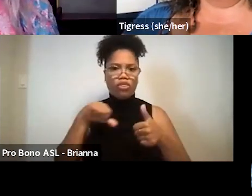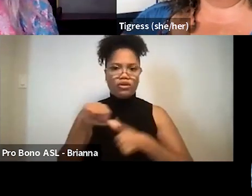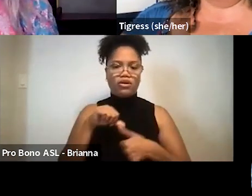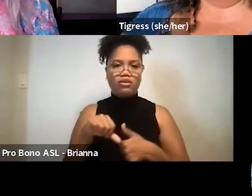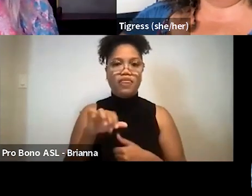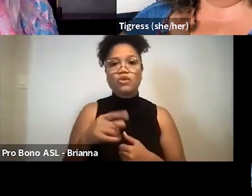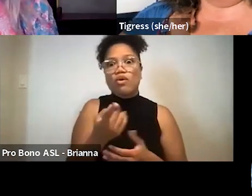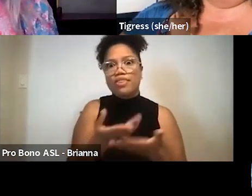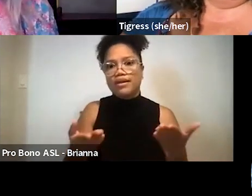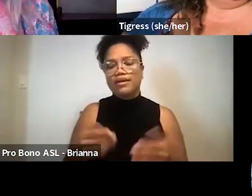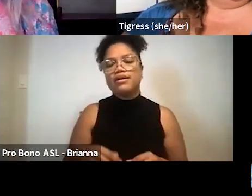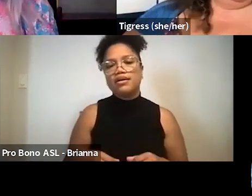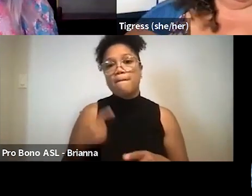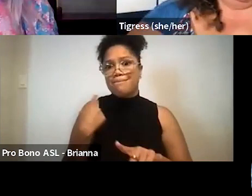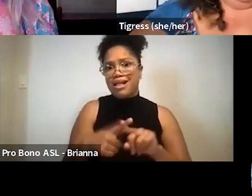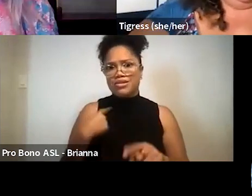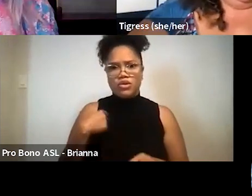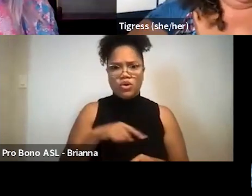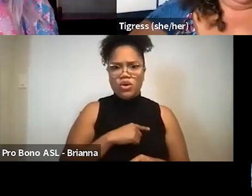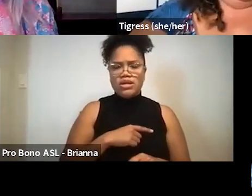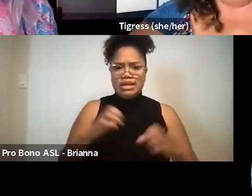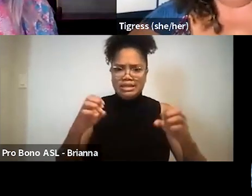We're also constantly as a brand, kind of like educating ourselves, love